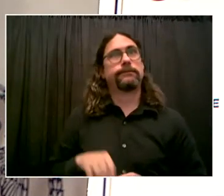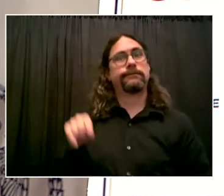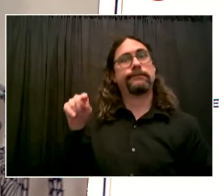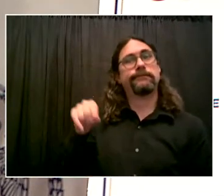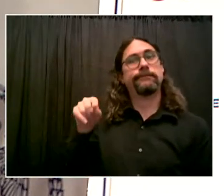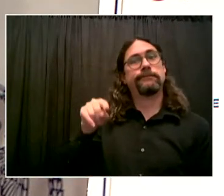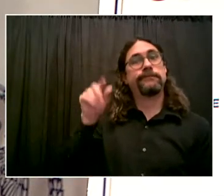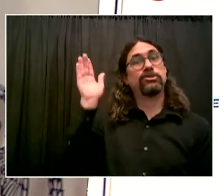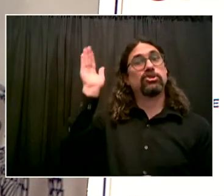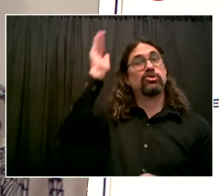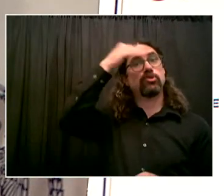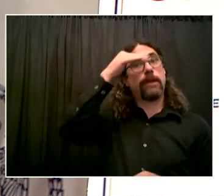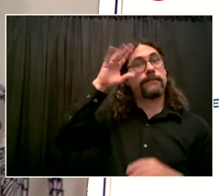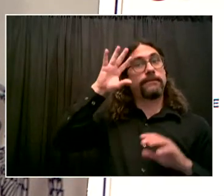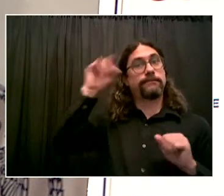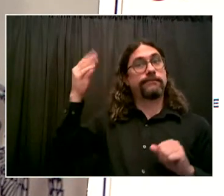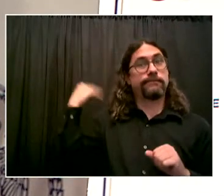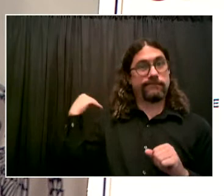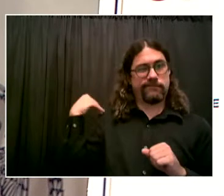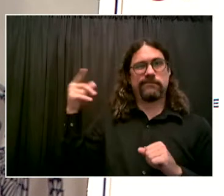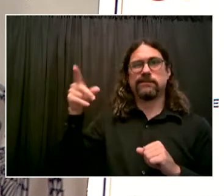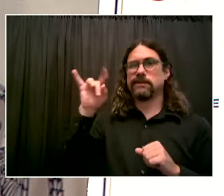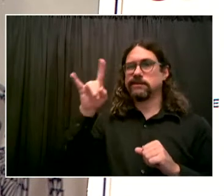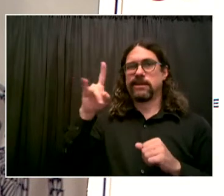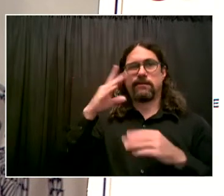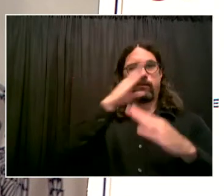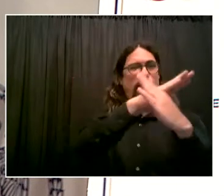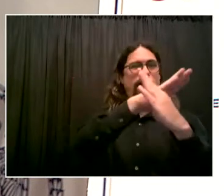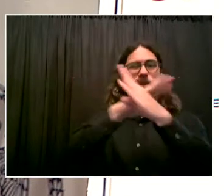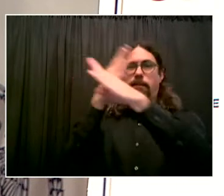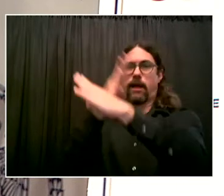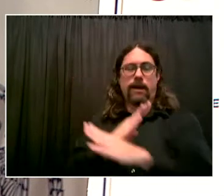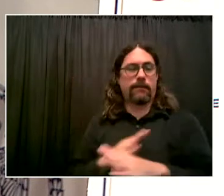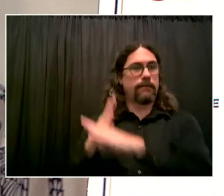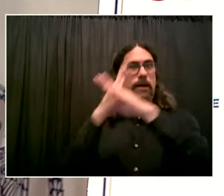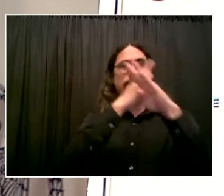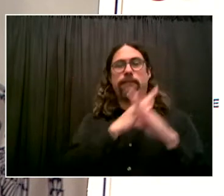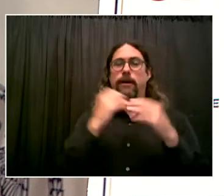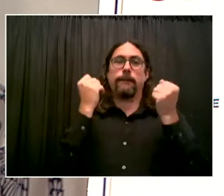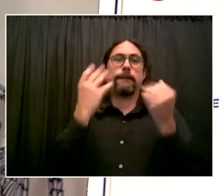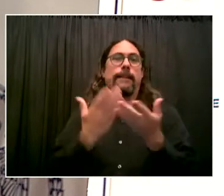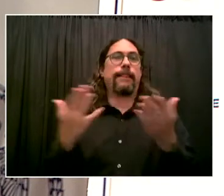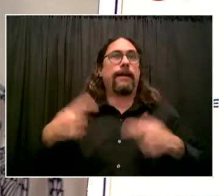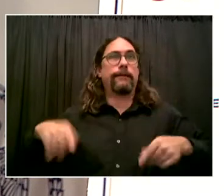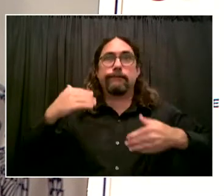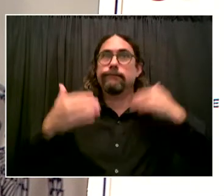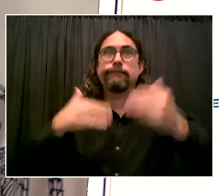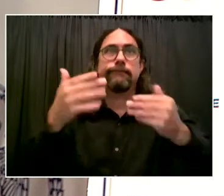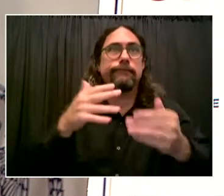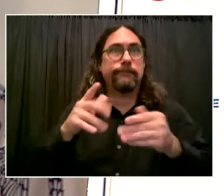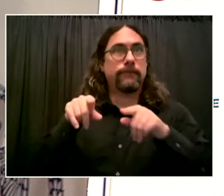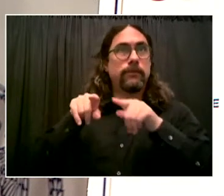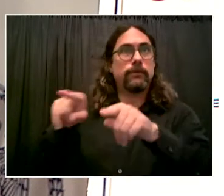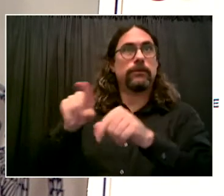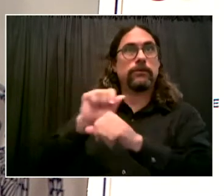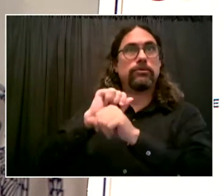ADMINISTRATION WAS HERE I SPOKE WITH PETE TBUTIIGEG, I